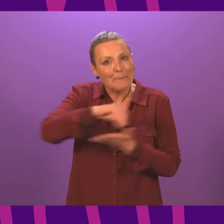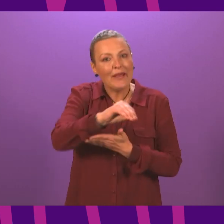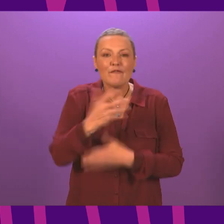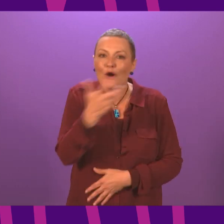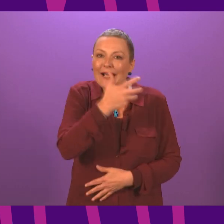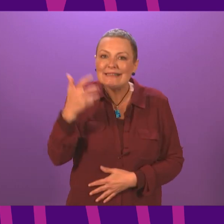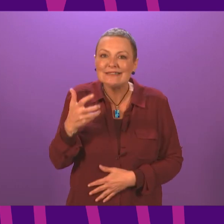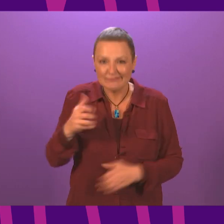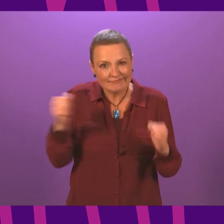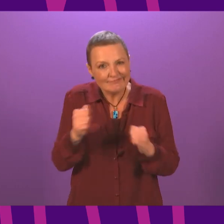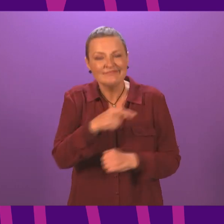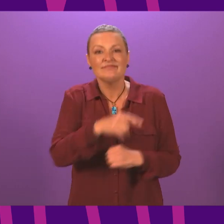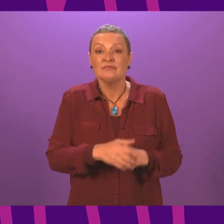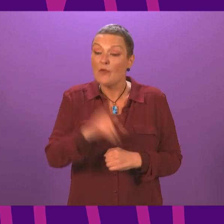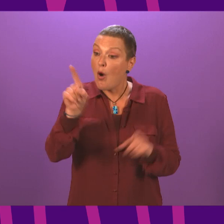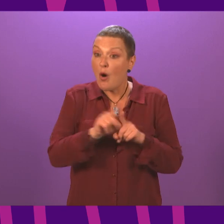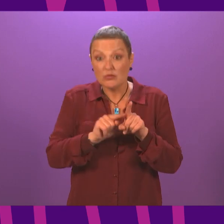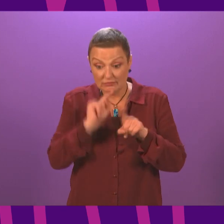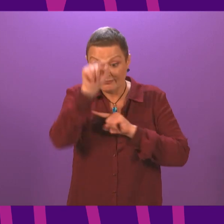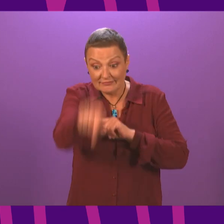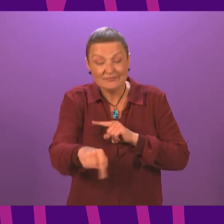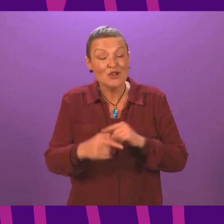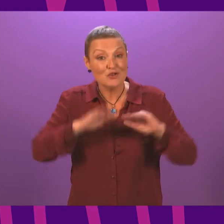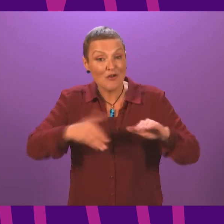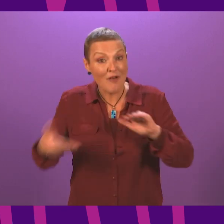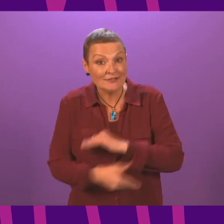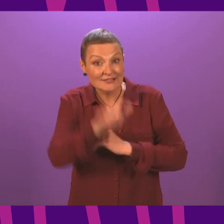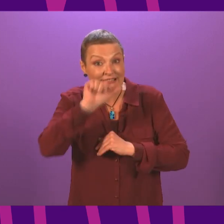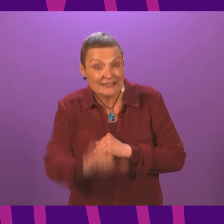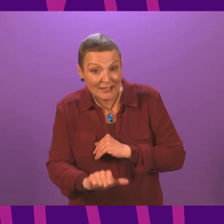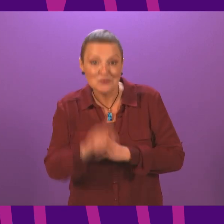will start to be paid to families of children under 6. This time next year, disabled children